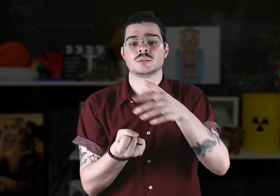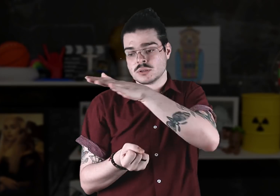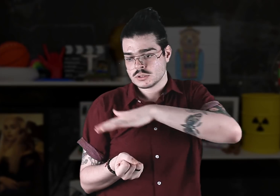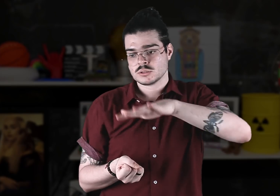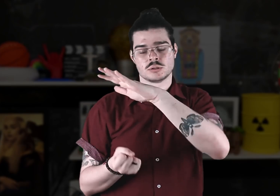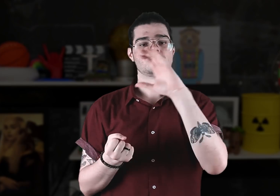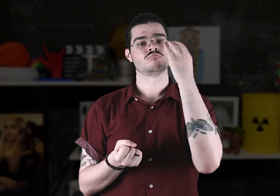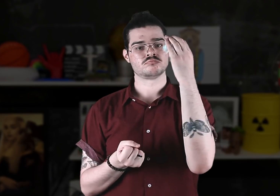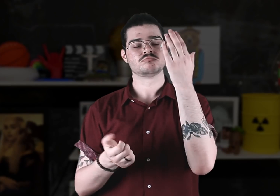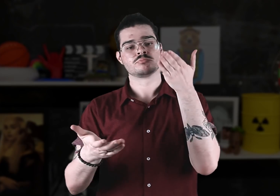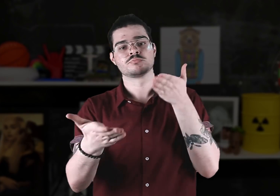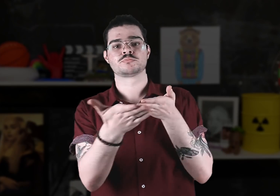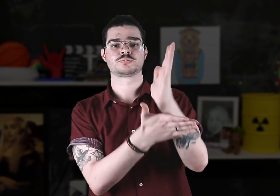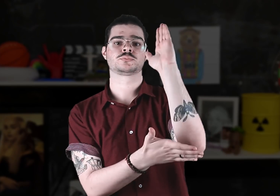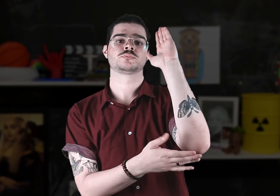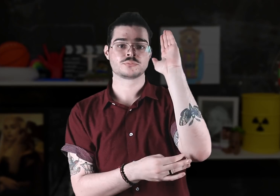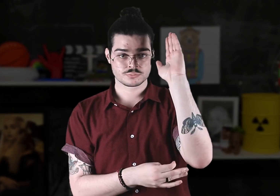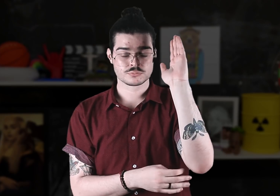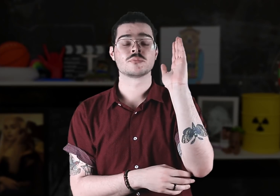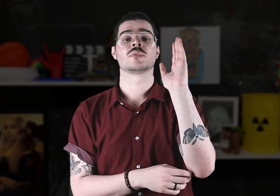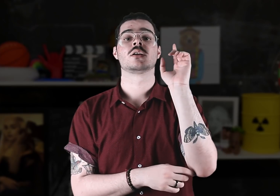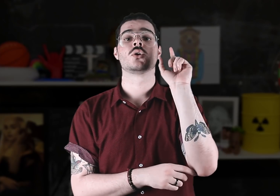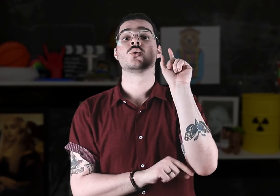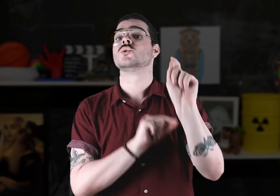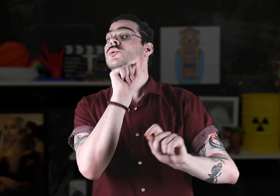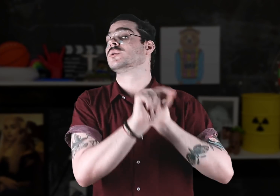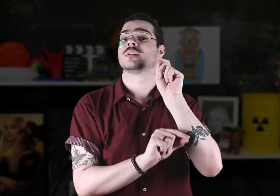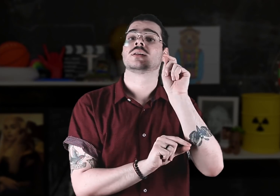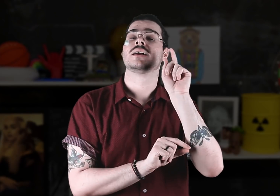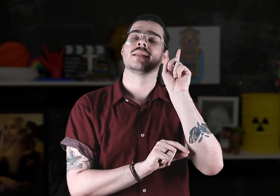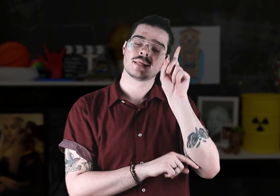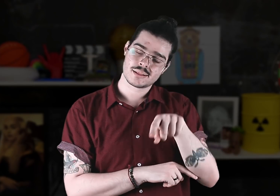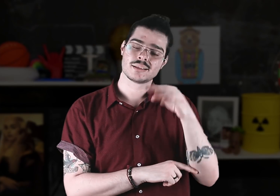among the scientific community is based on ...